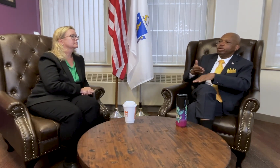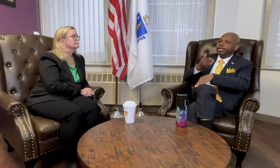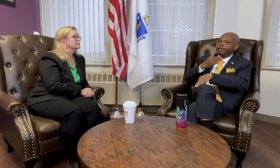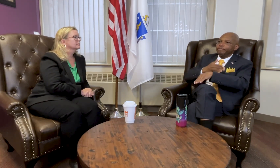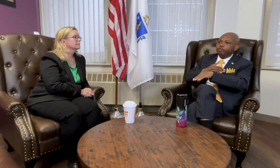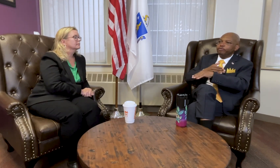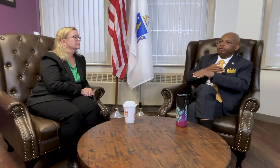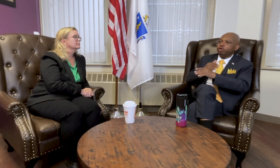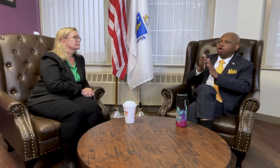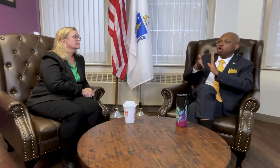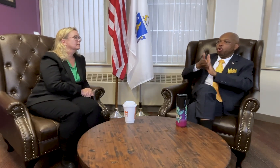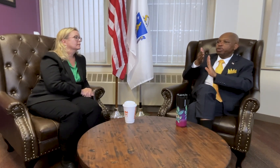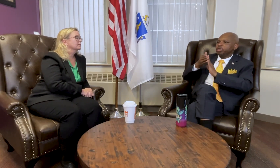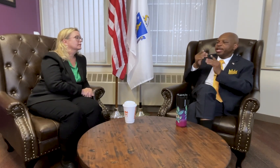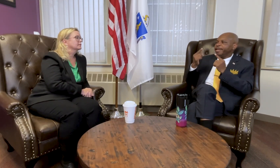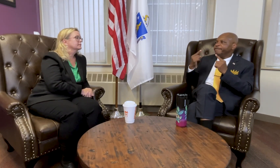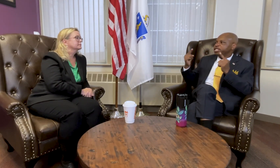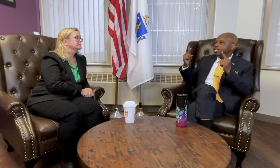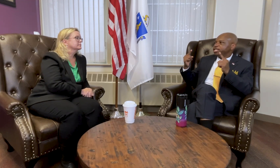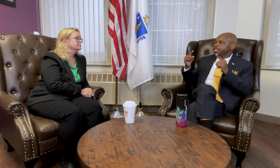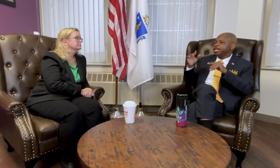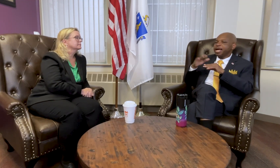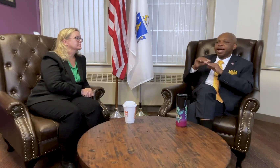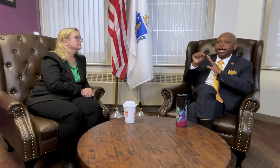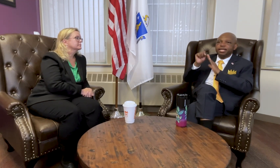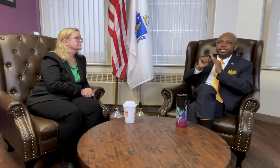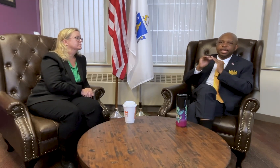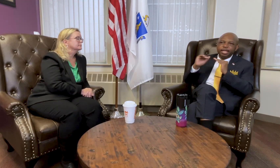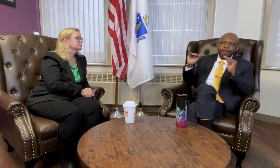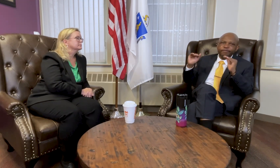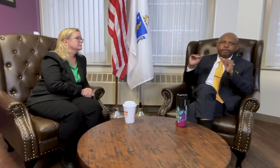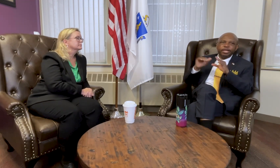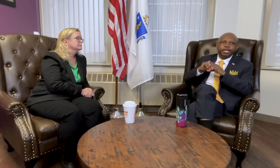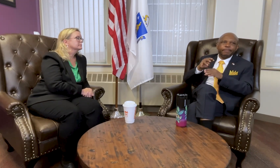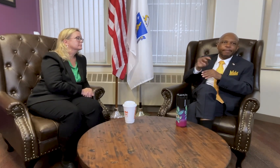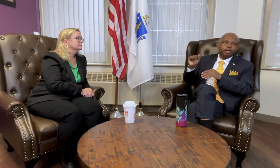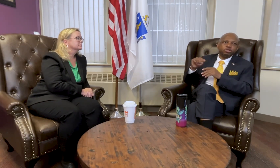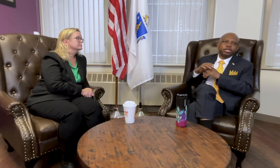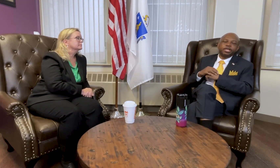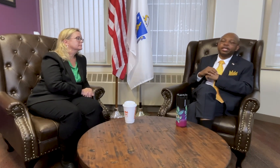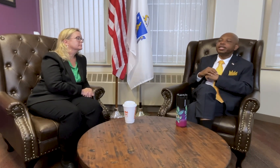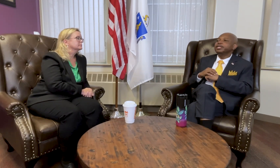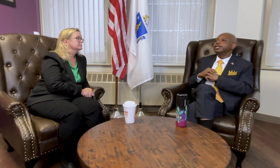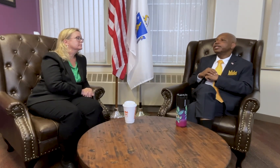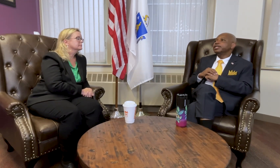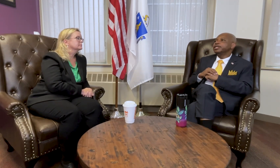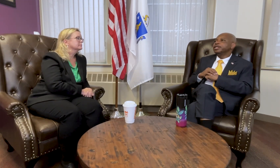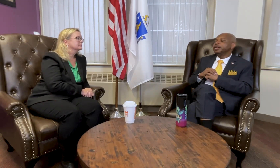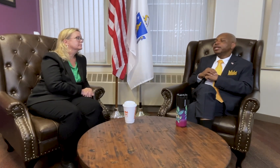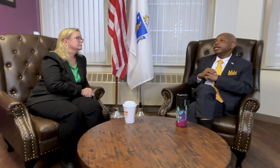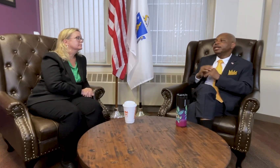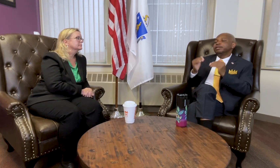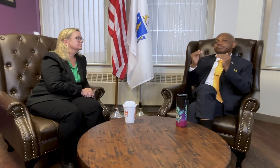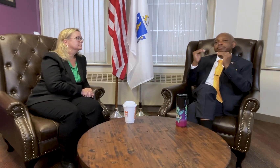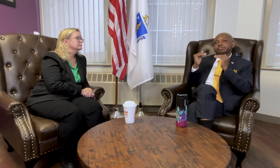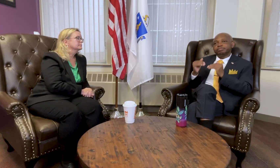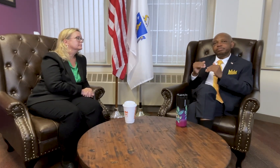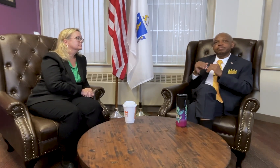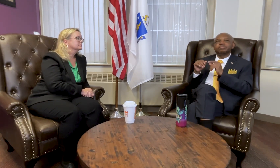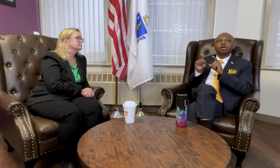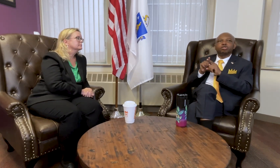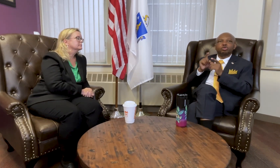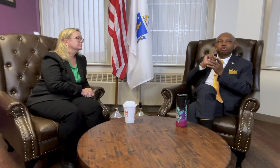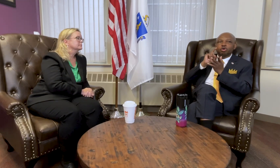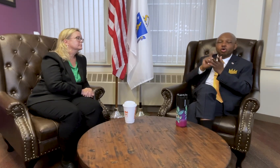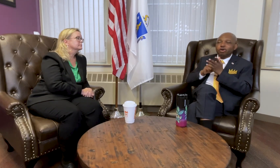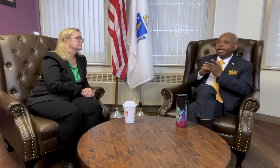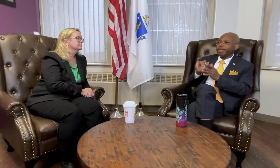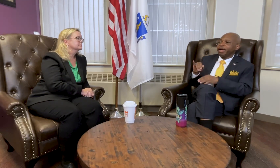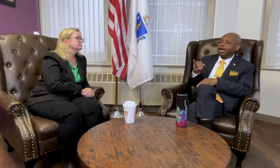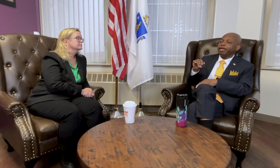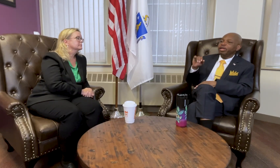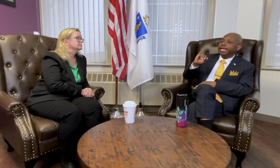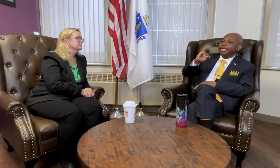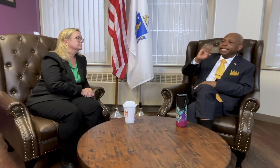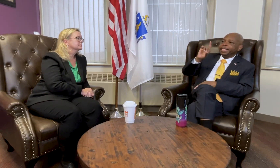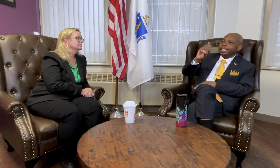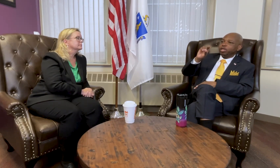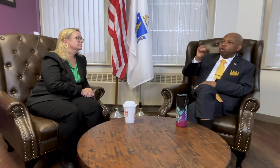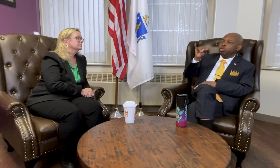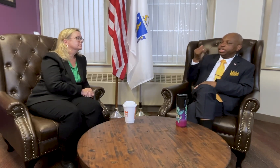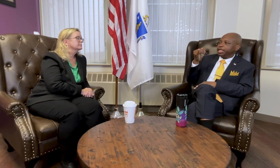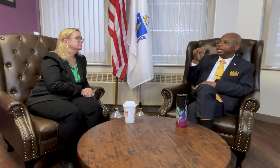improve operational efficiency on state levels in Massachusetts. I want to mention the DOJ,